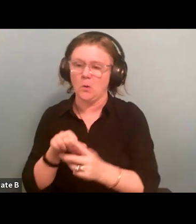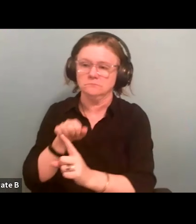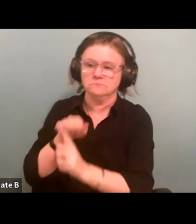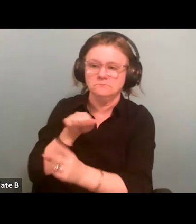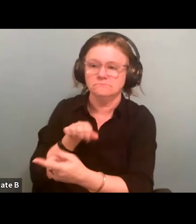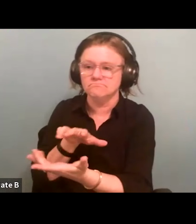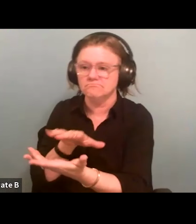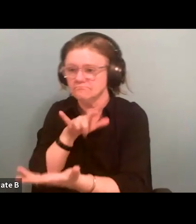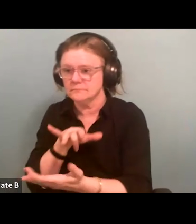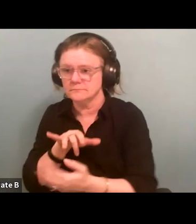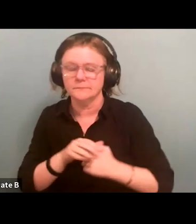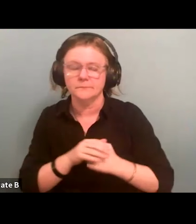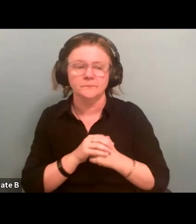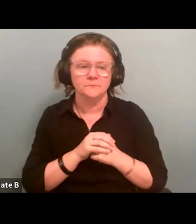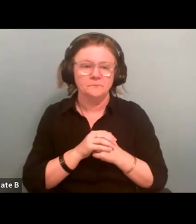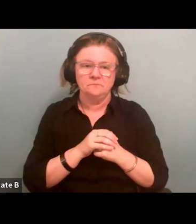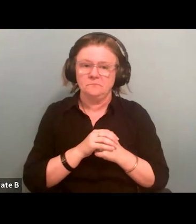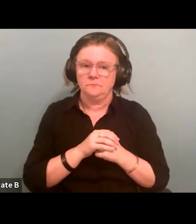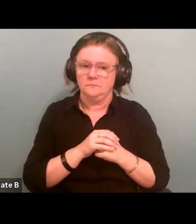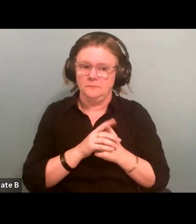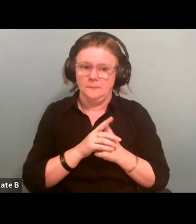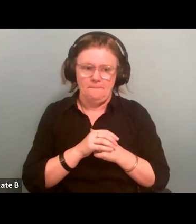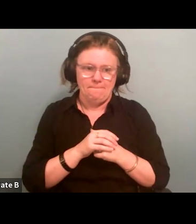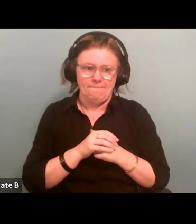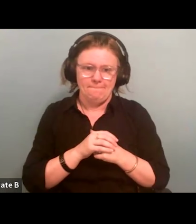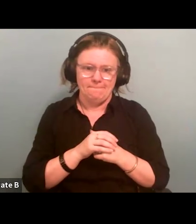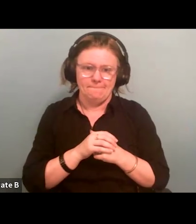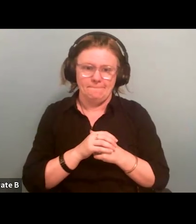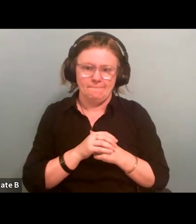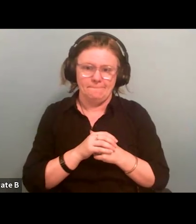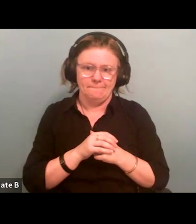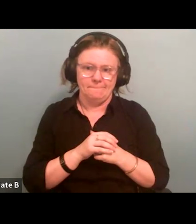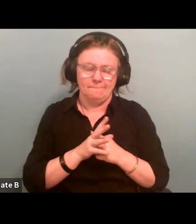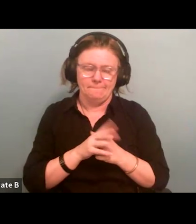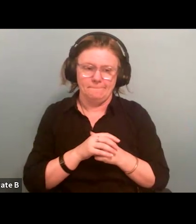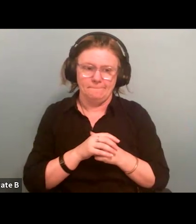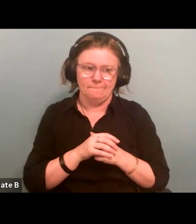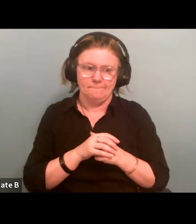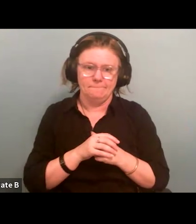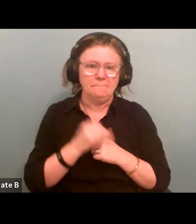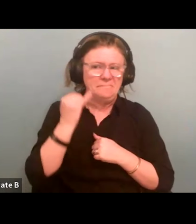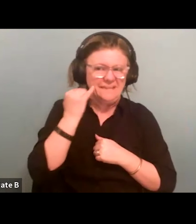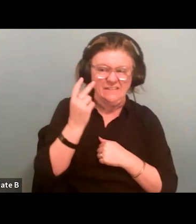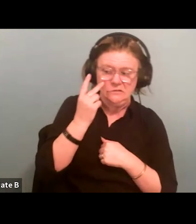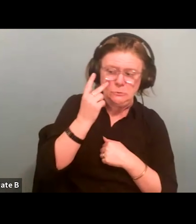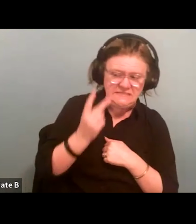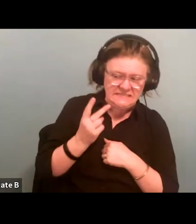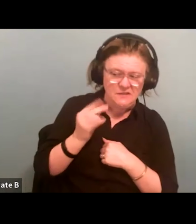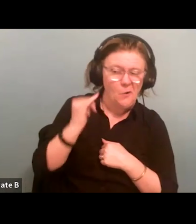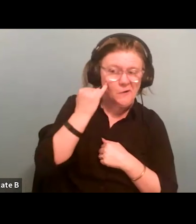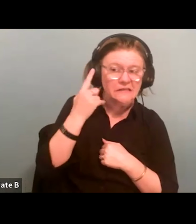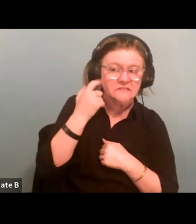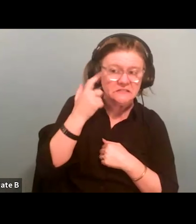So no matter who interacts, you can report that financial exploitation.